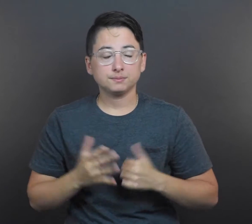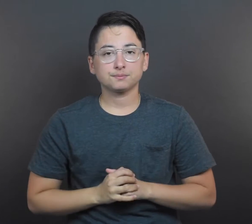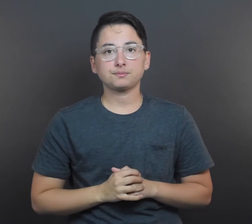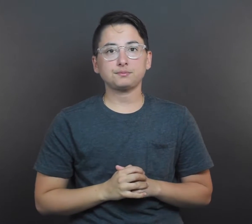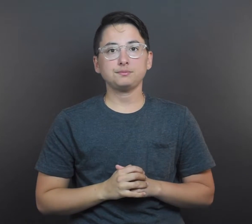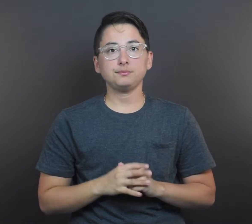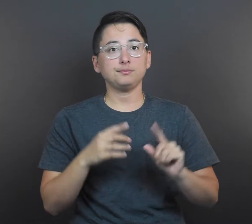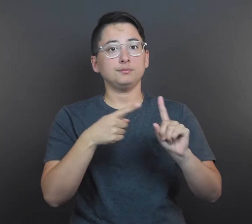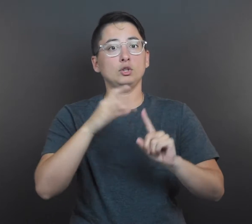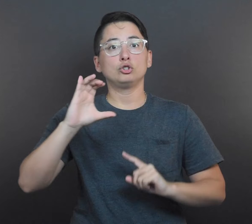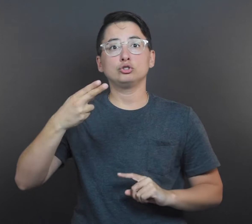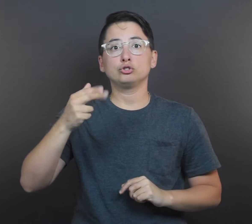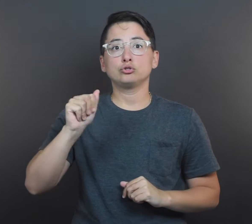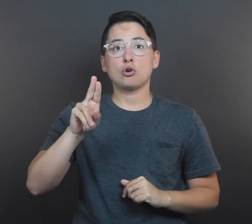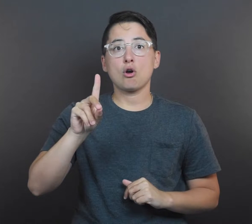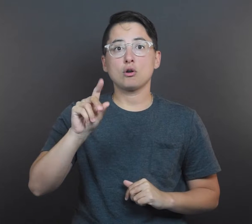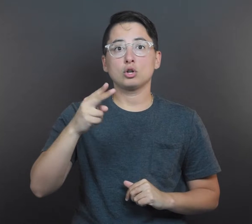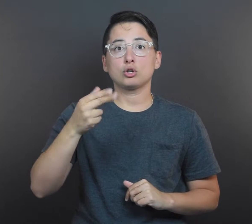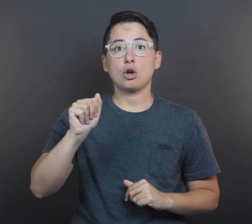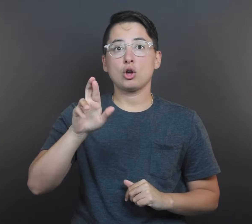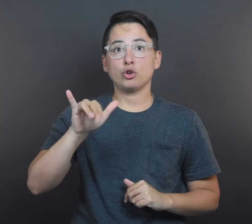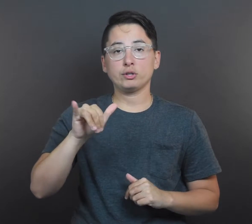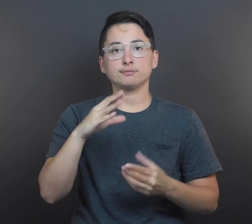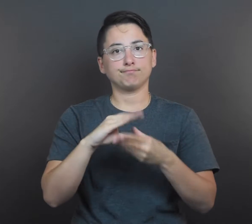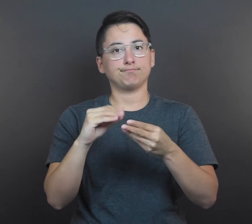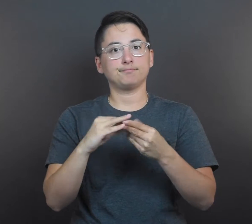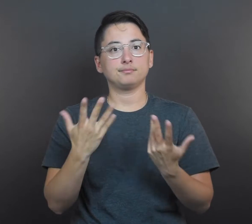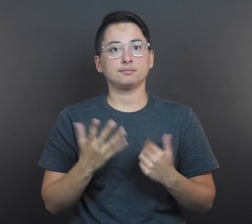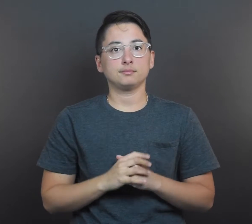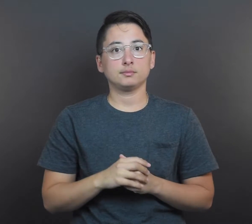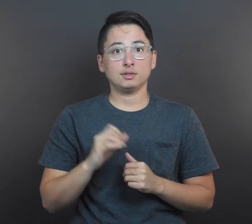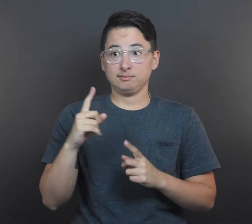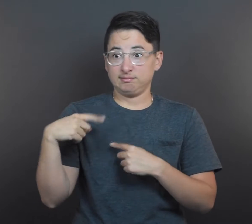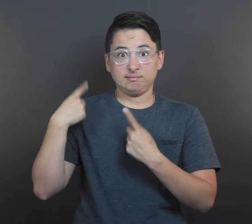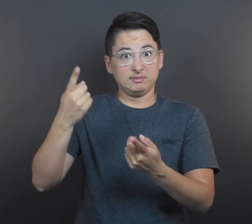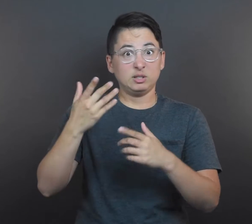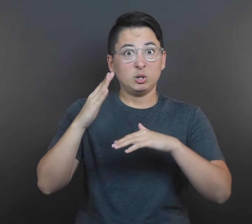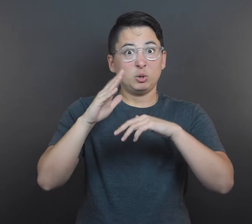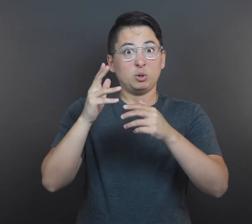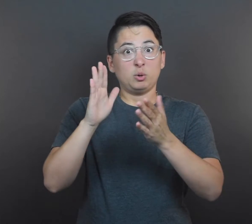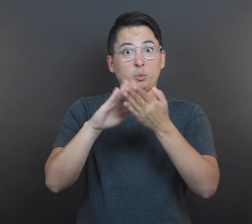"Despite that [community] demand was greater than the capacity, [partnerships] were helpful